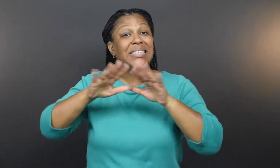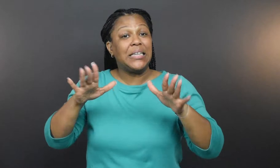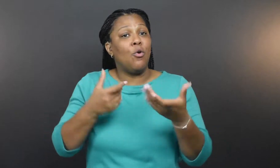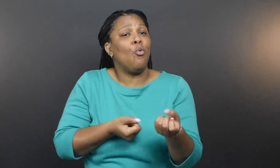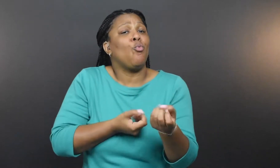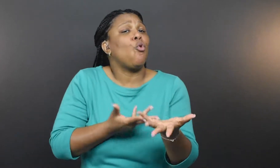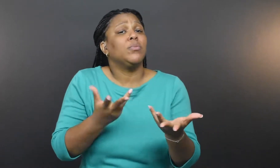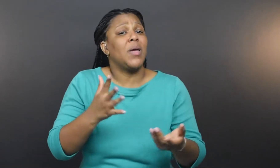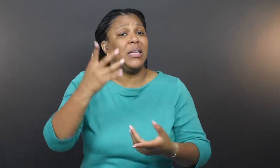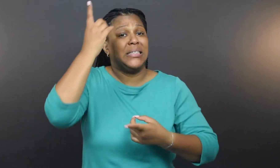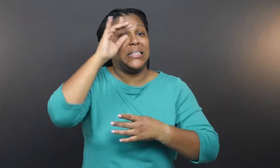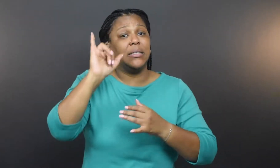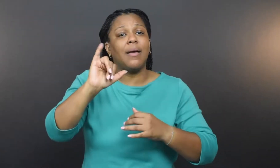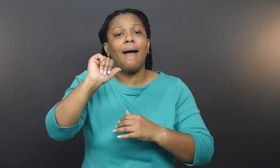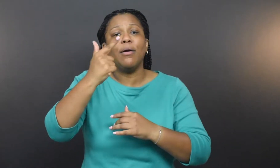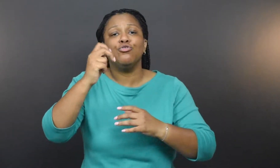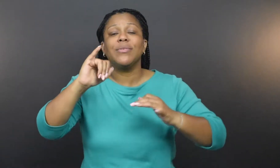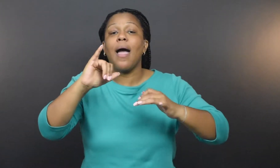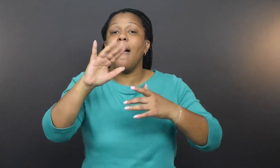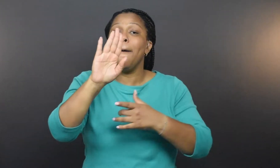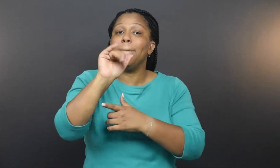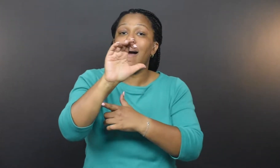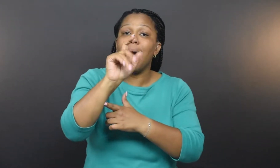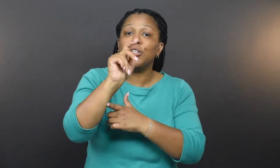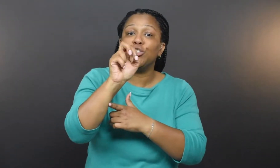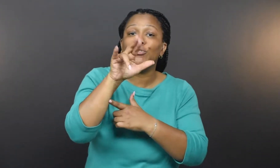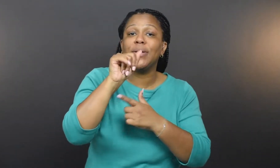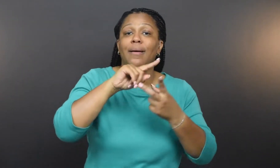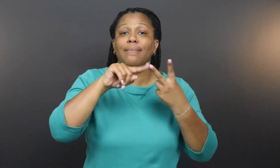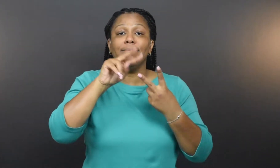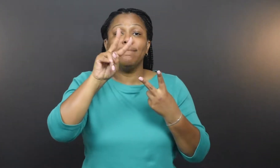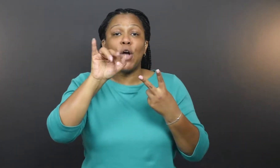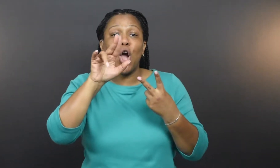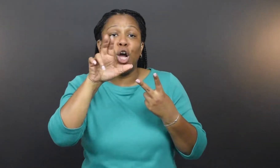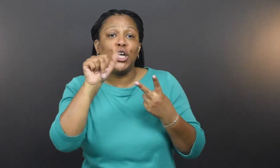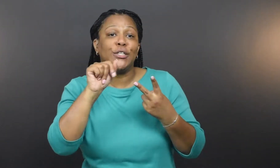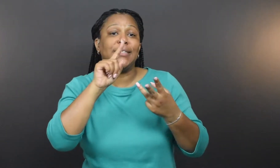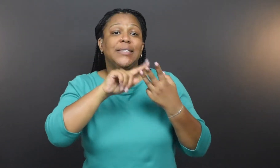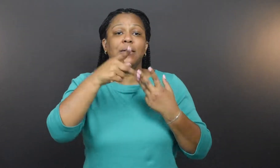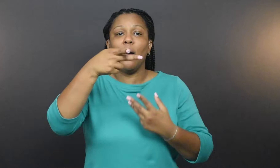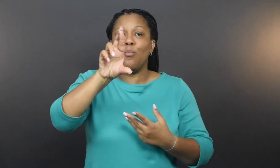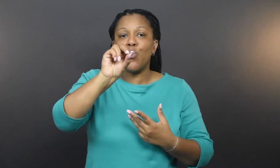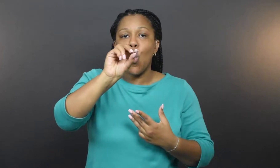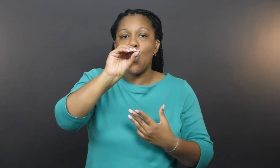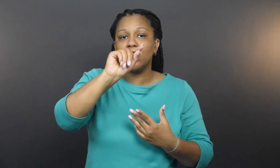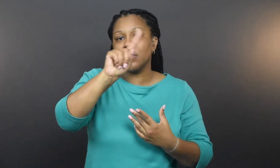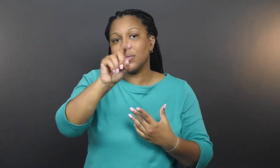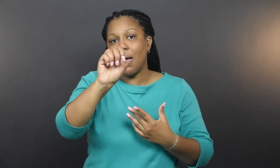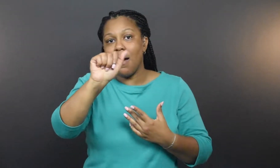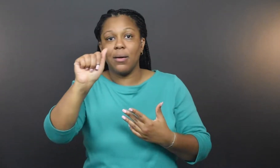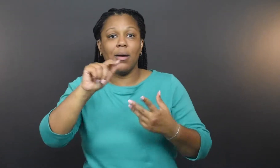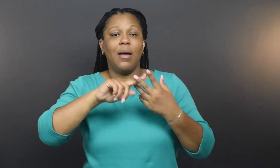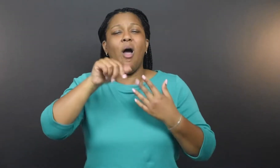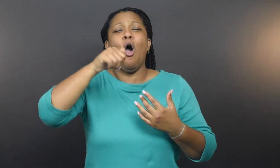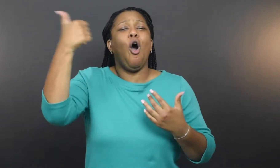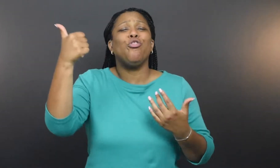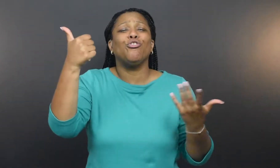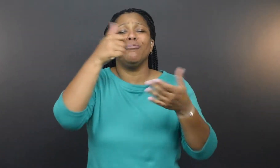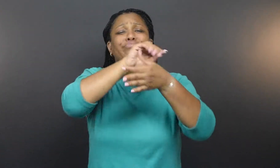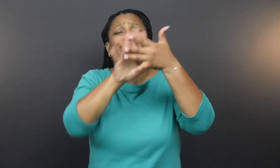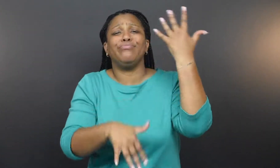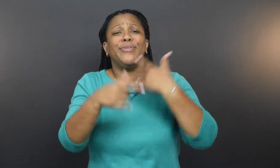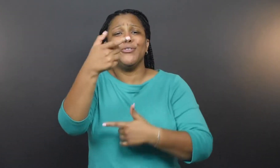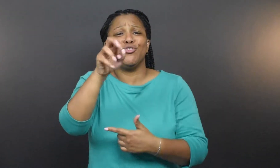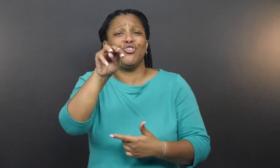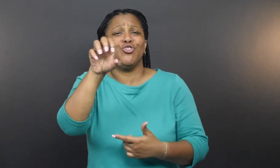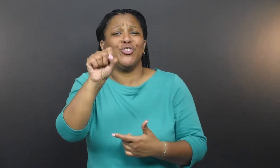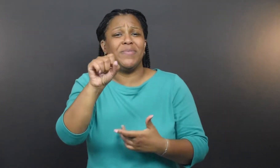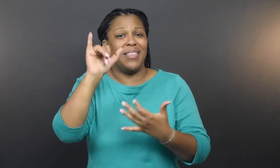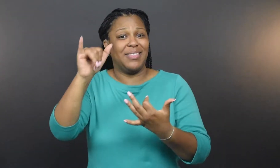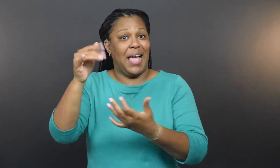agents” (bacteria, viruses, protozoa, or other “germs") transmitted by “arthropod